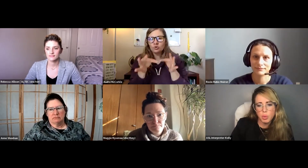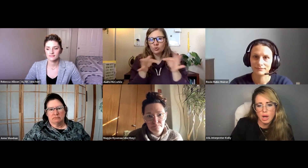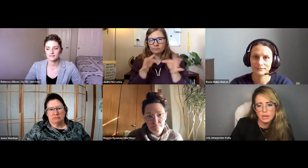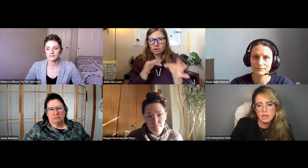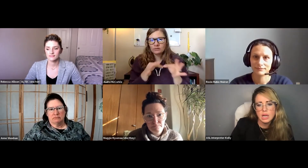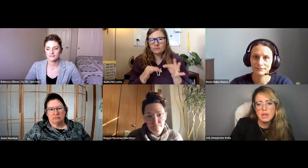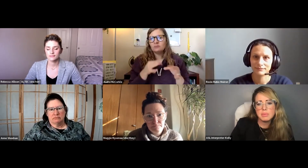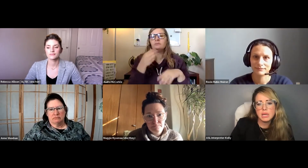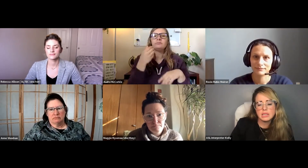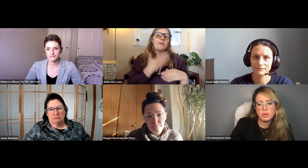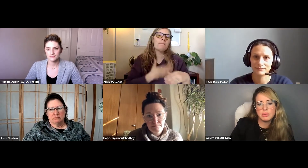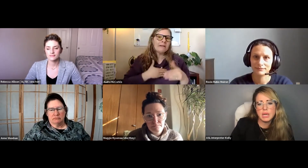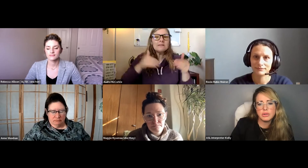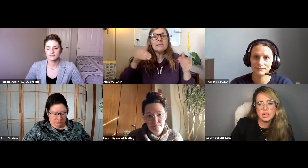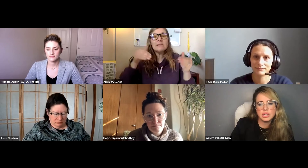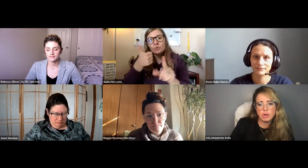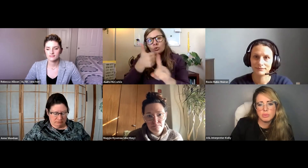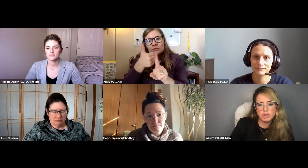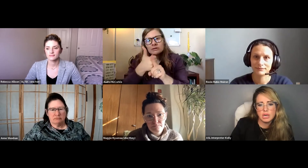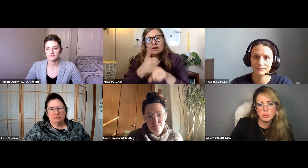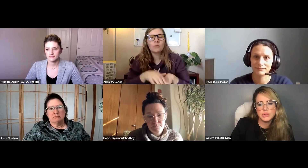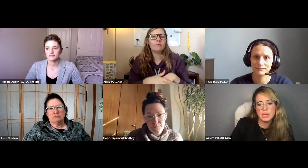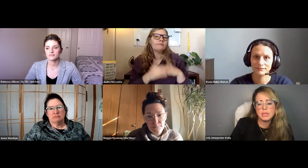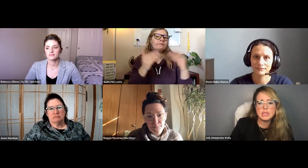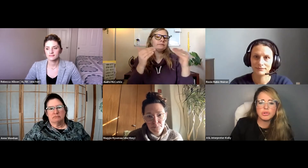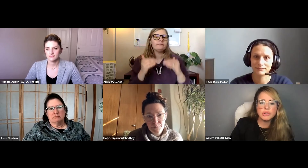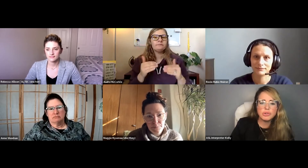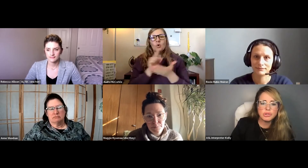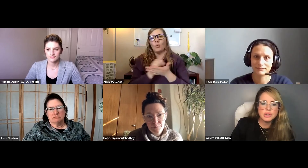one because it will be under the description. It will say "Please introduce yourself"